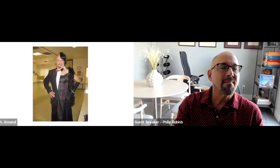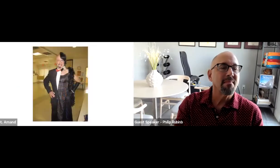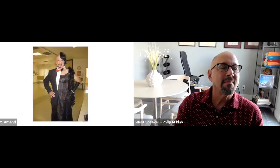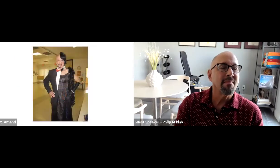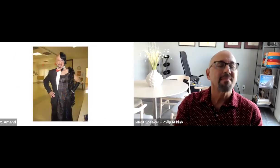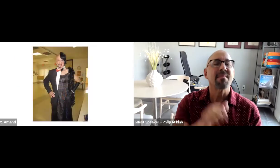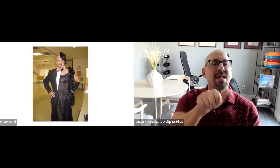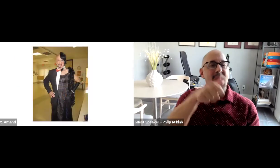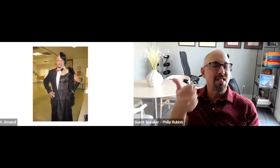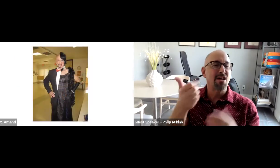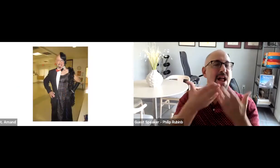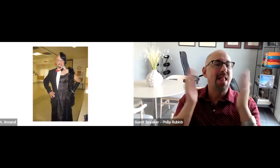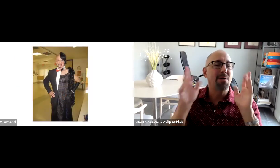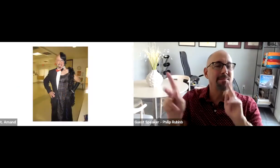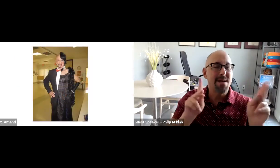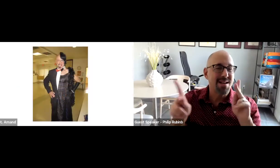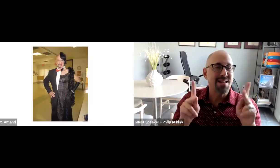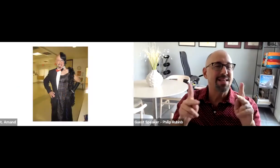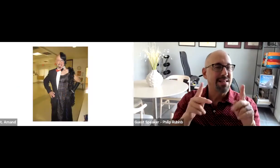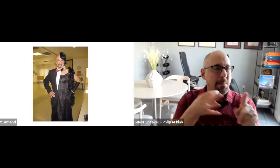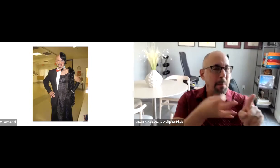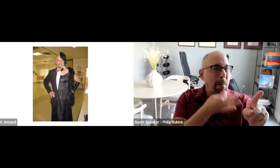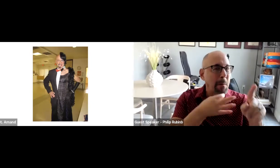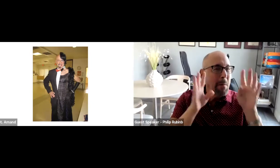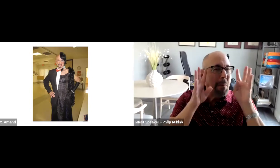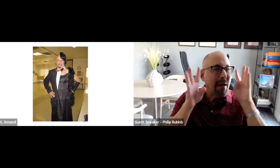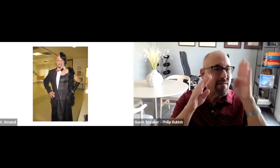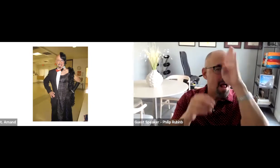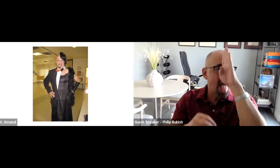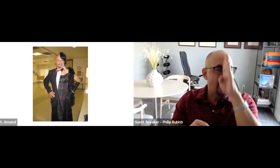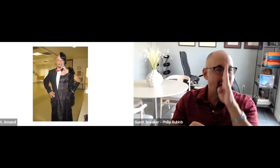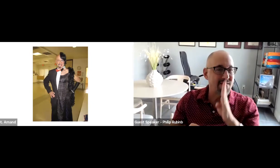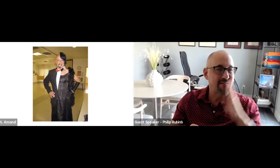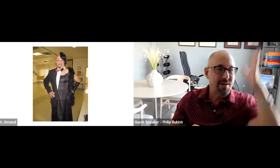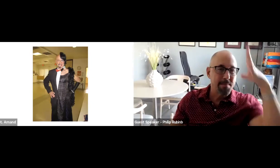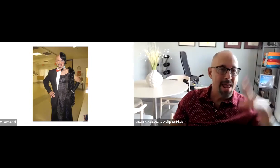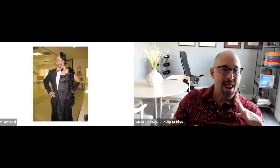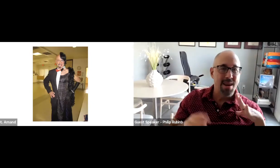Yep, more of the same. Heh heh! Oh, yes, this is another Halloween party.